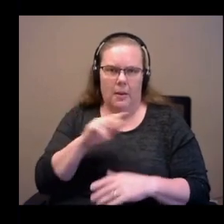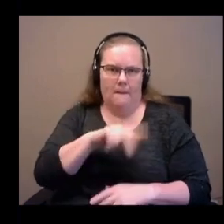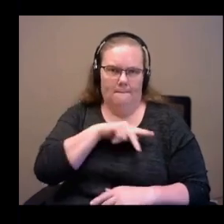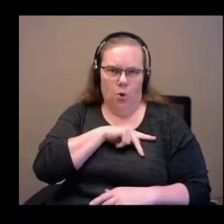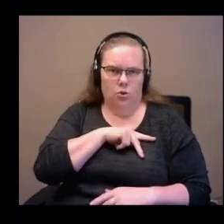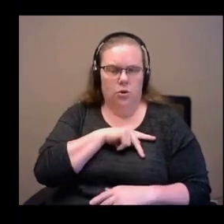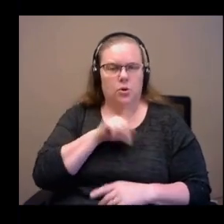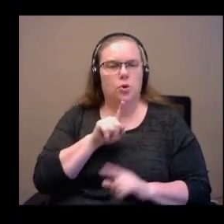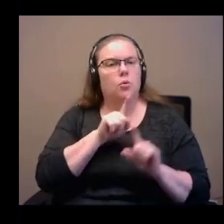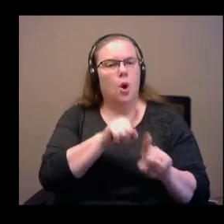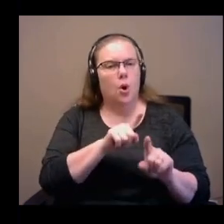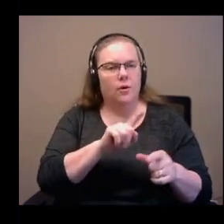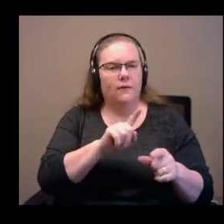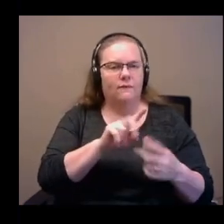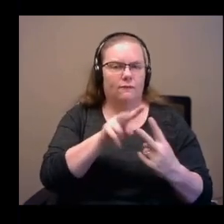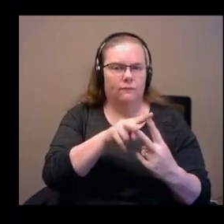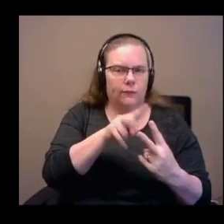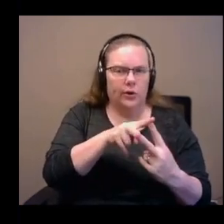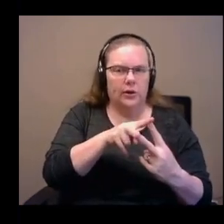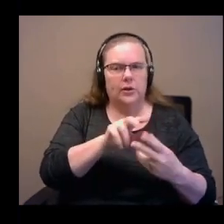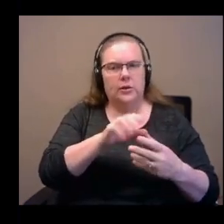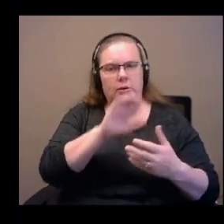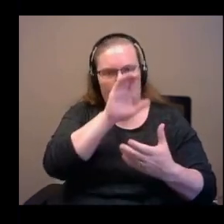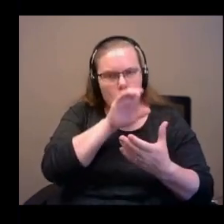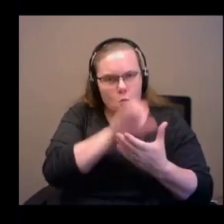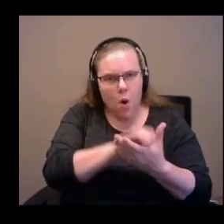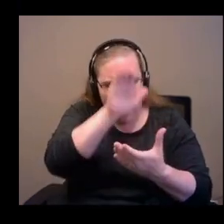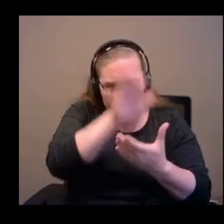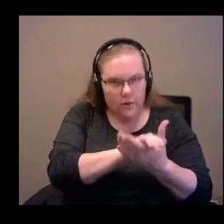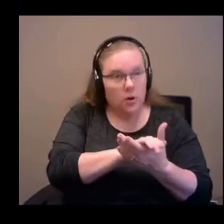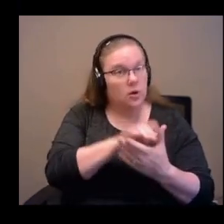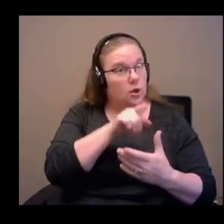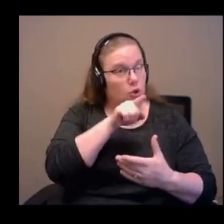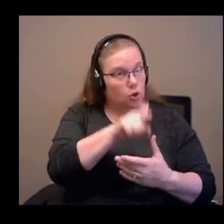you say, “Hey, did you walk the dog? Did you make dinner?” Right? And somebody said, “Why is